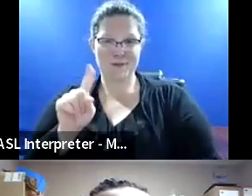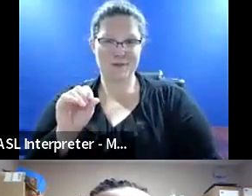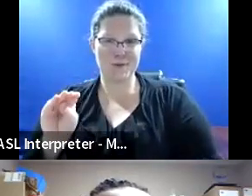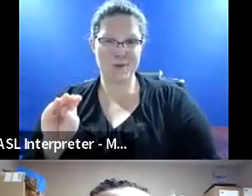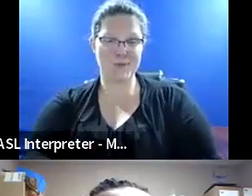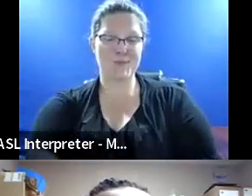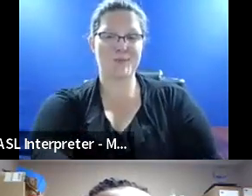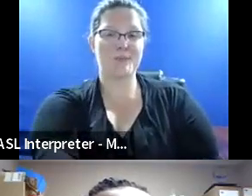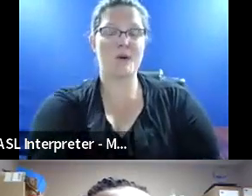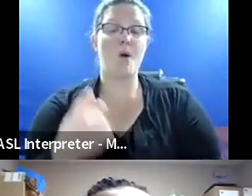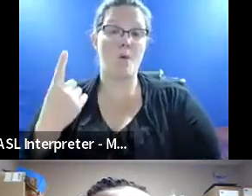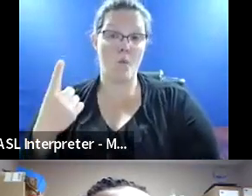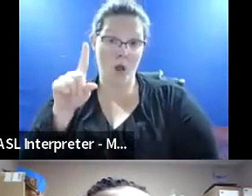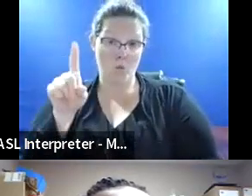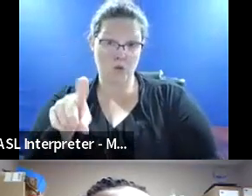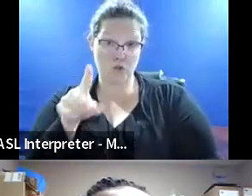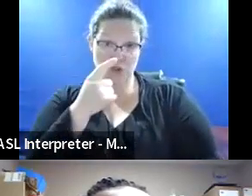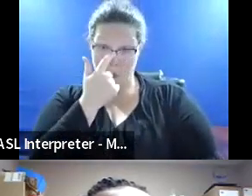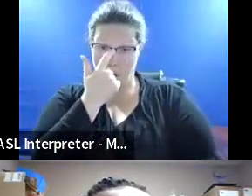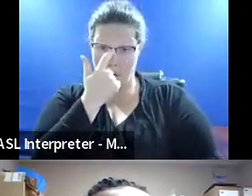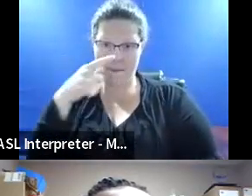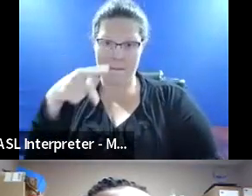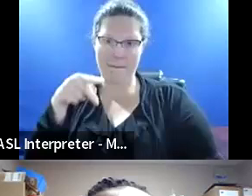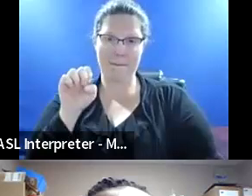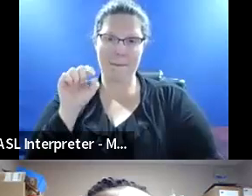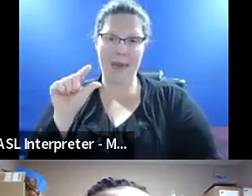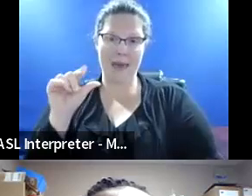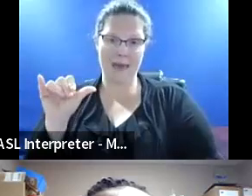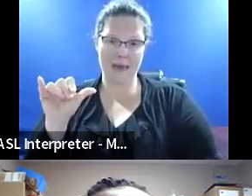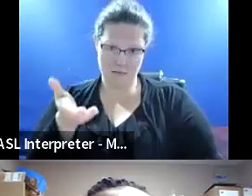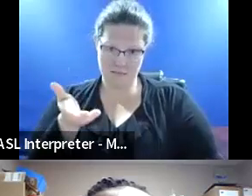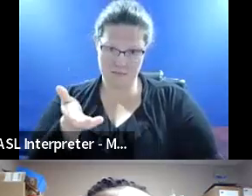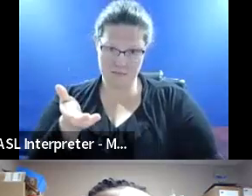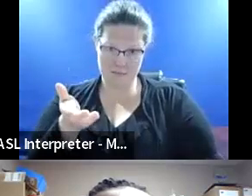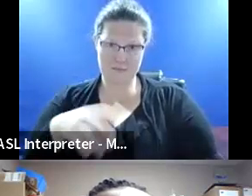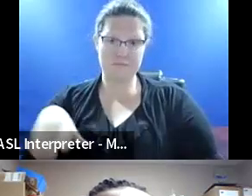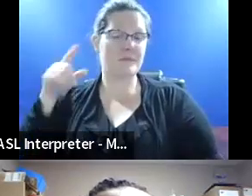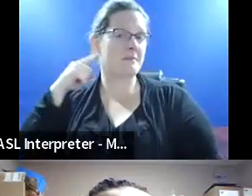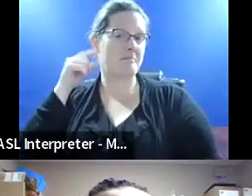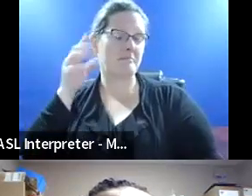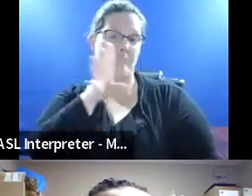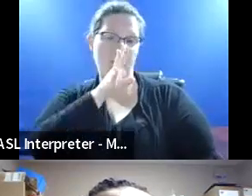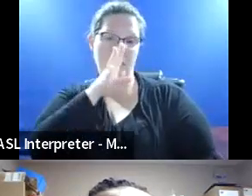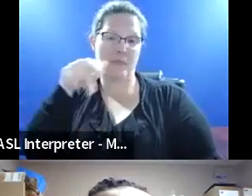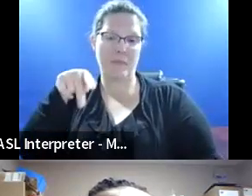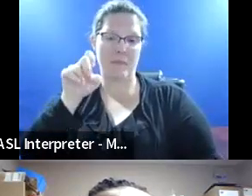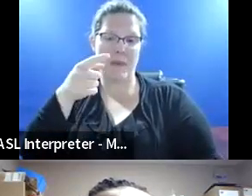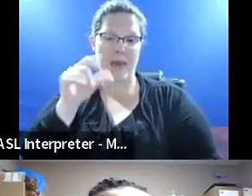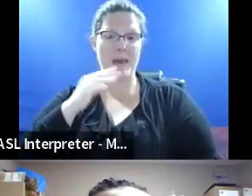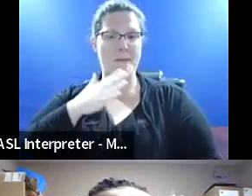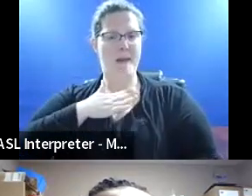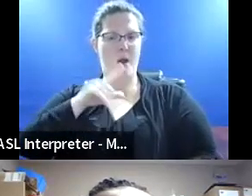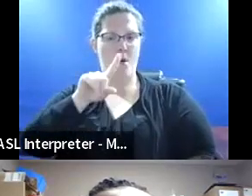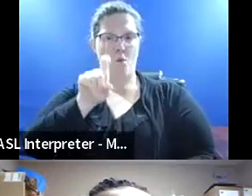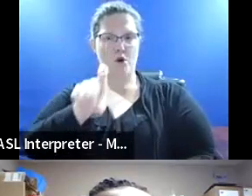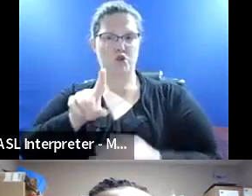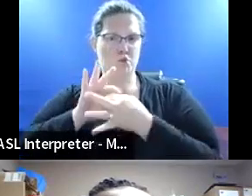I SEE SOME ELECTRONIC APPLAUSE.